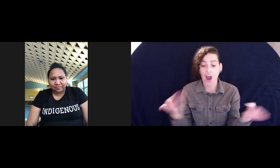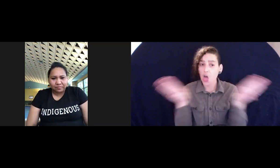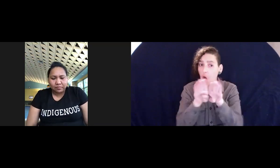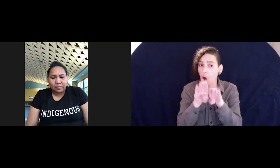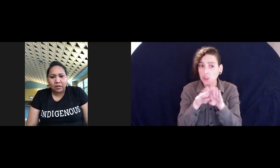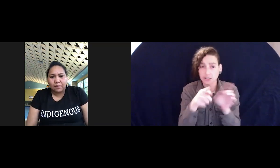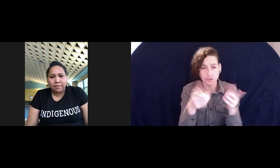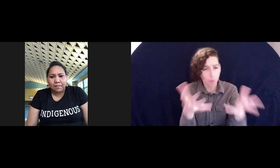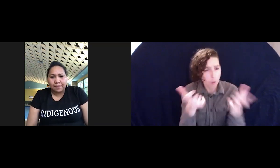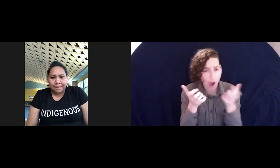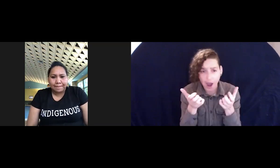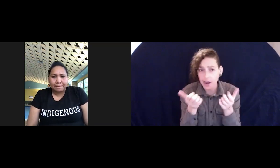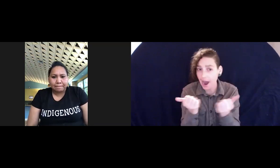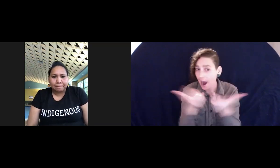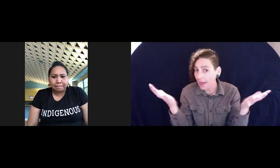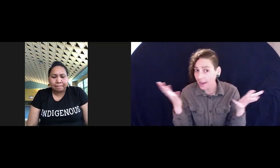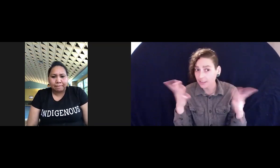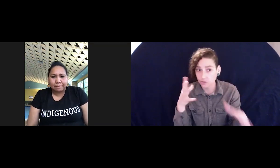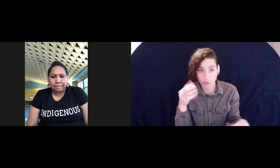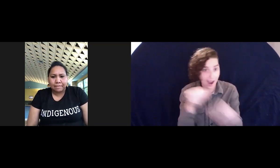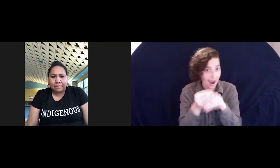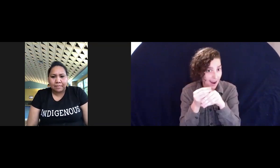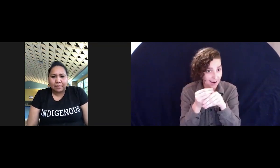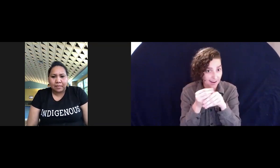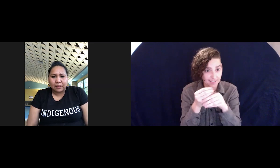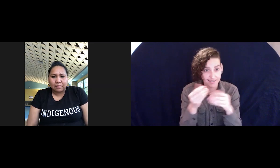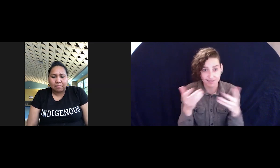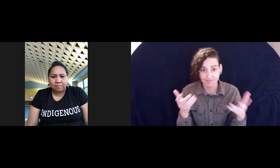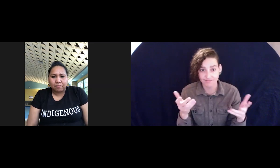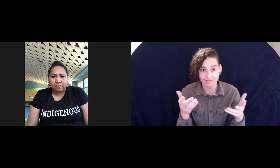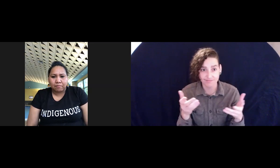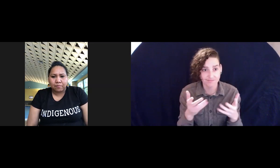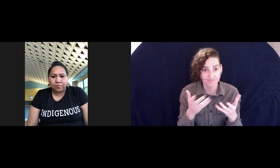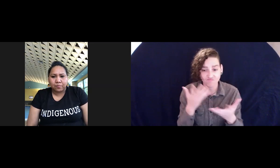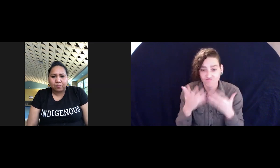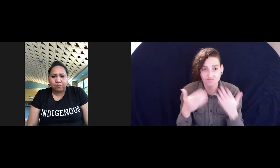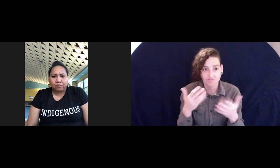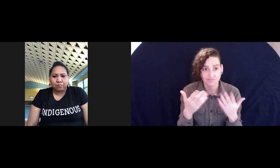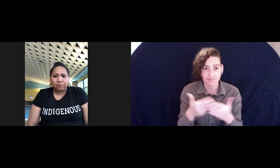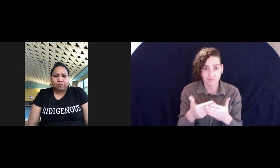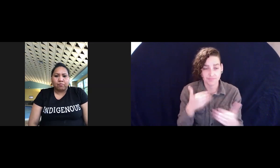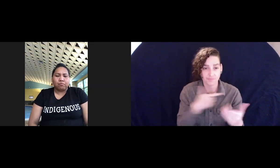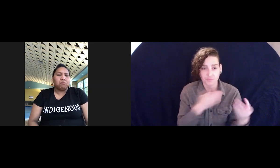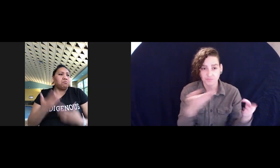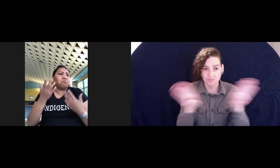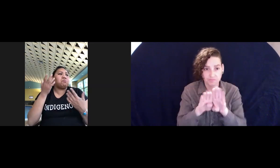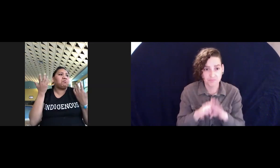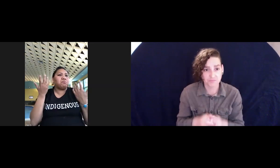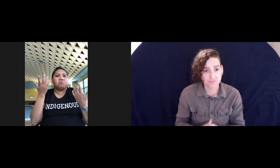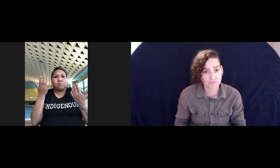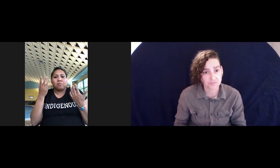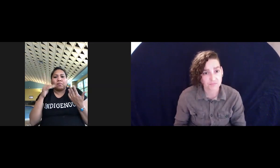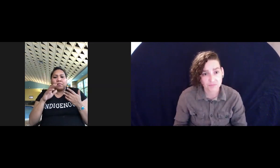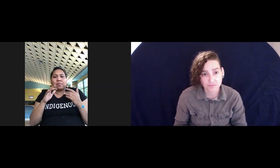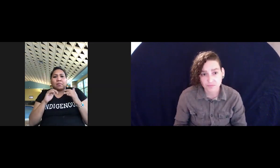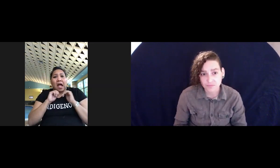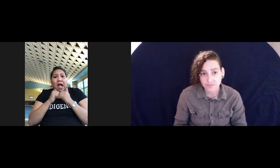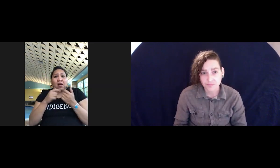Before I close is there anything else you want to add?